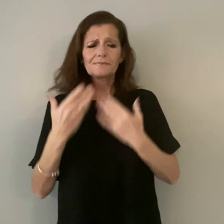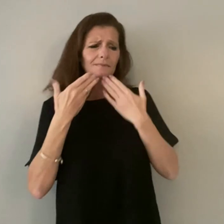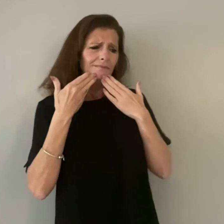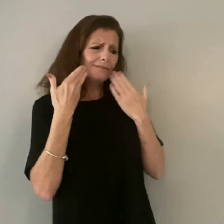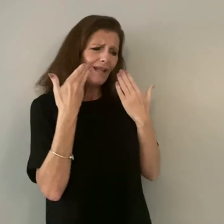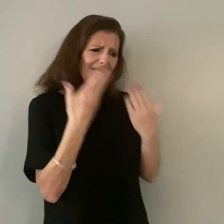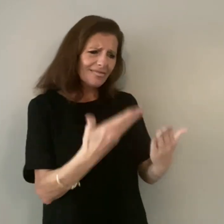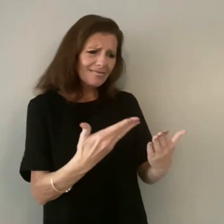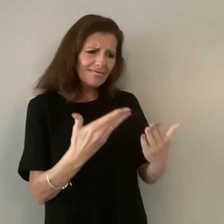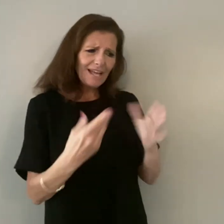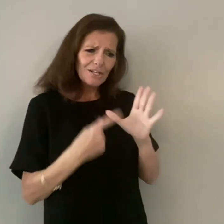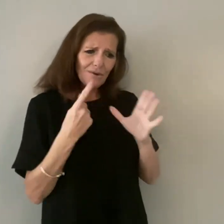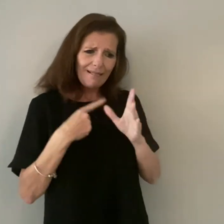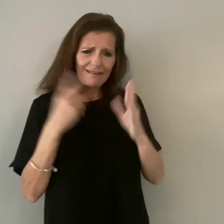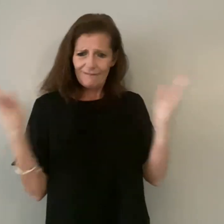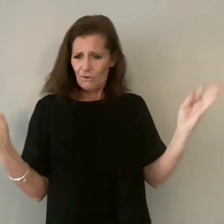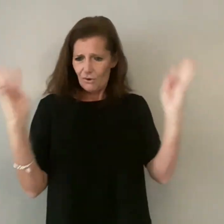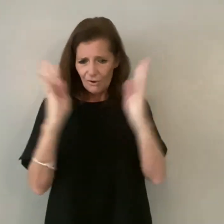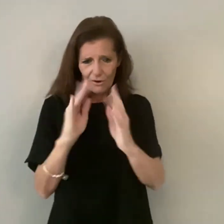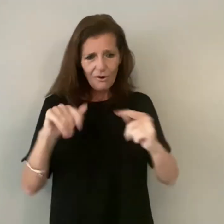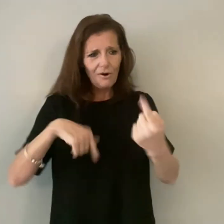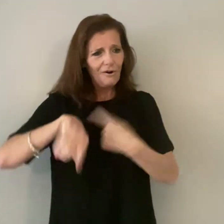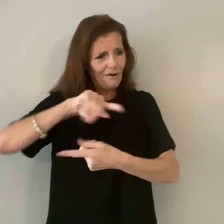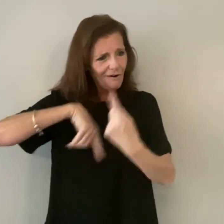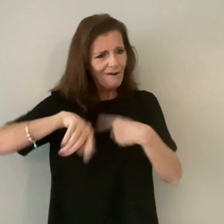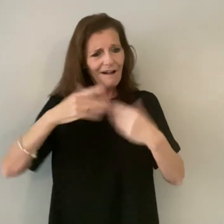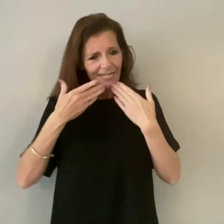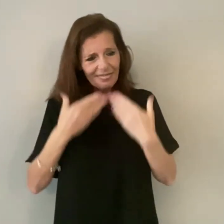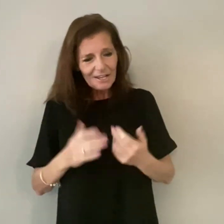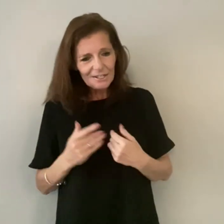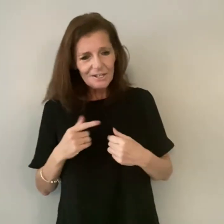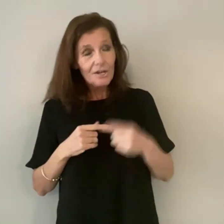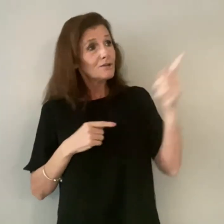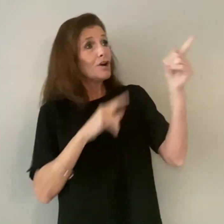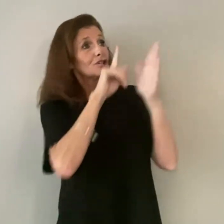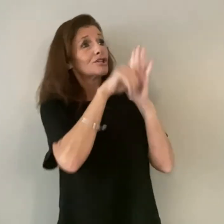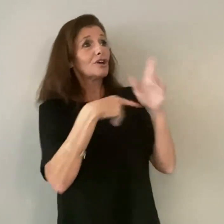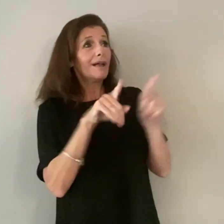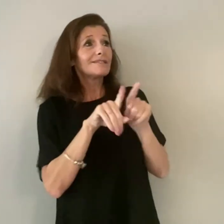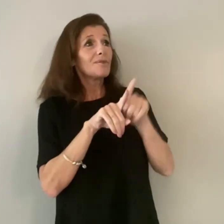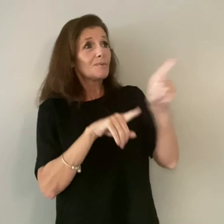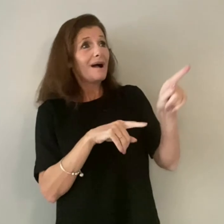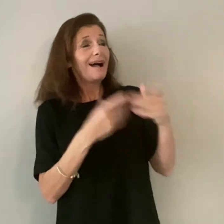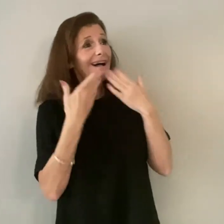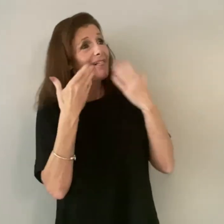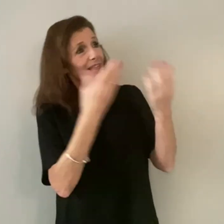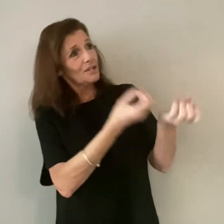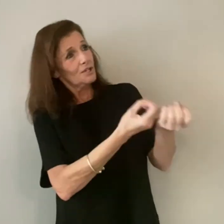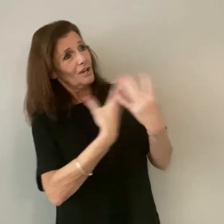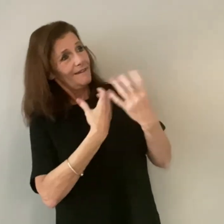Thank you so much honestly, for bringing us together and, yeah and Jonathan, as well, to be able to